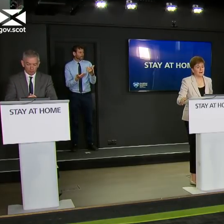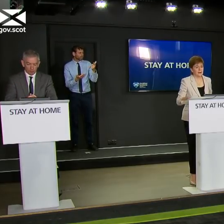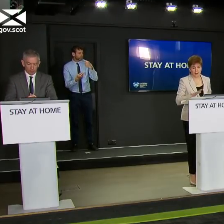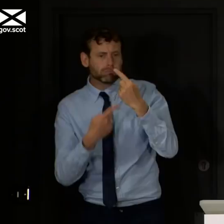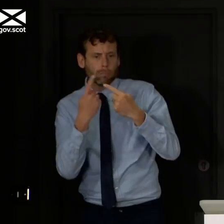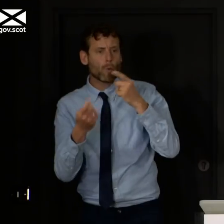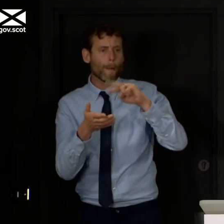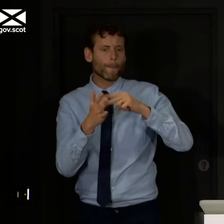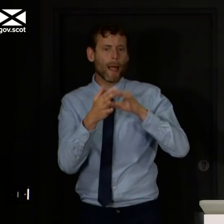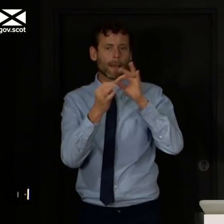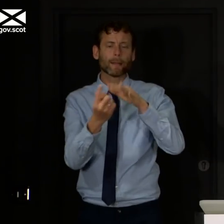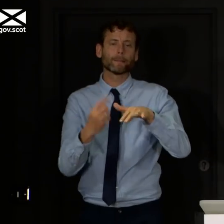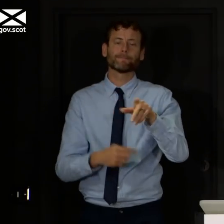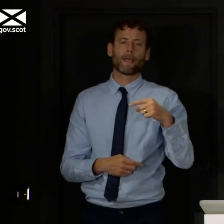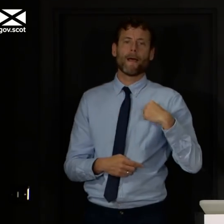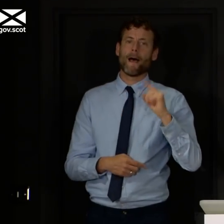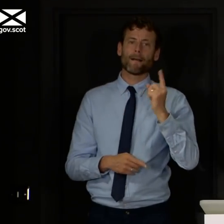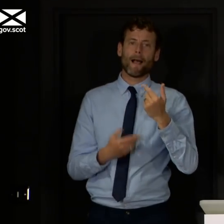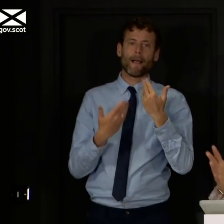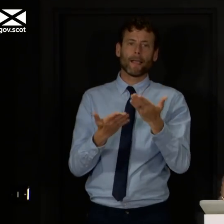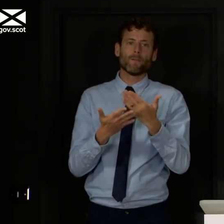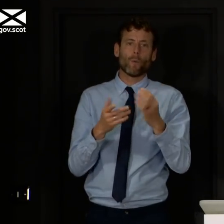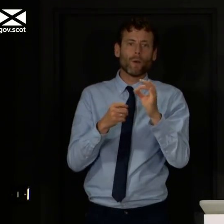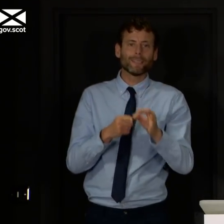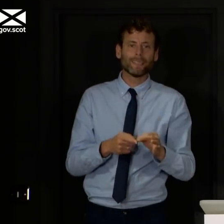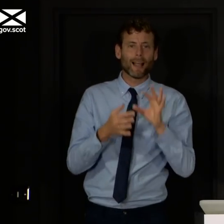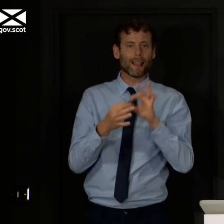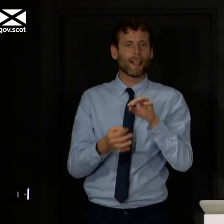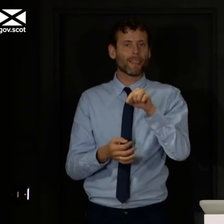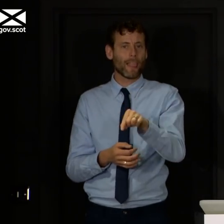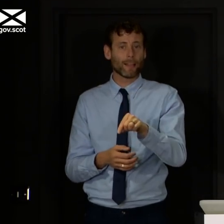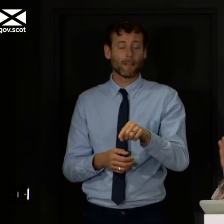I am not able to give any more details right now but as Fergus said yesterday that, as